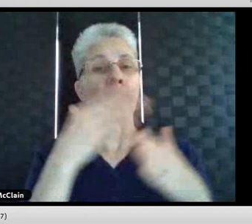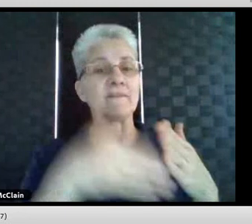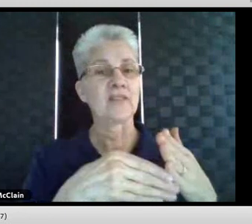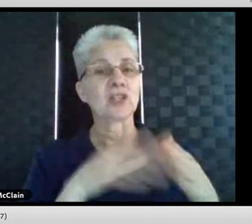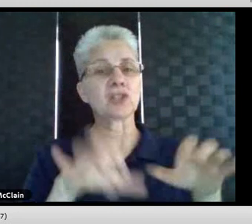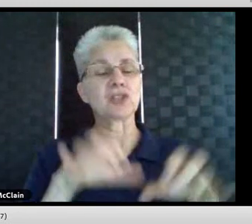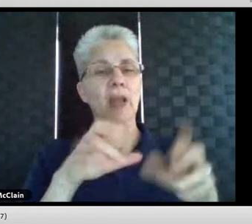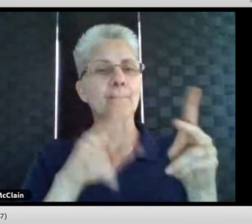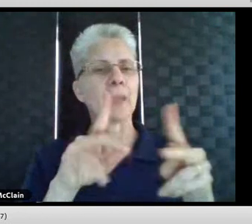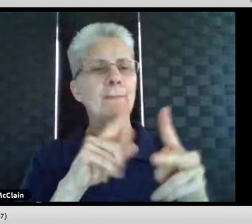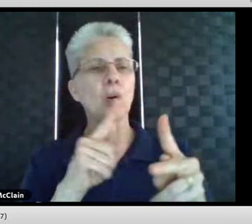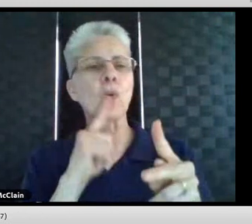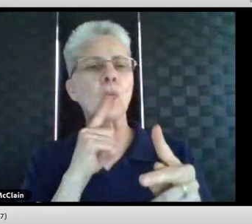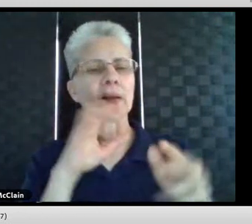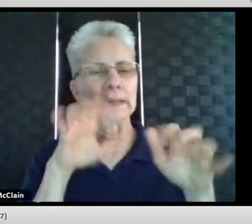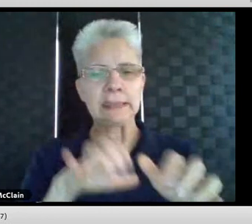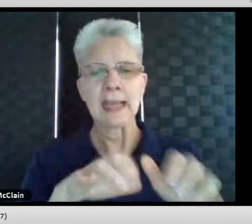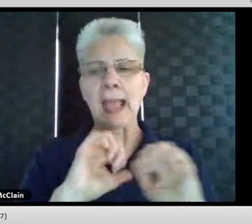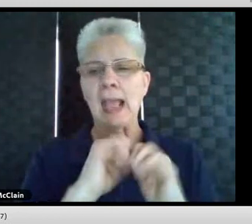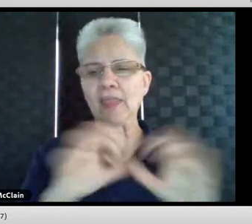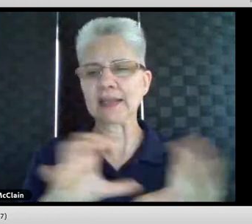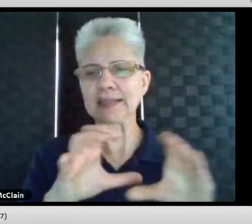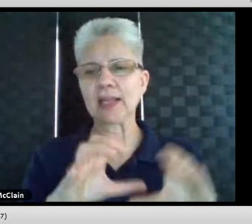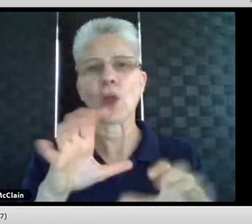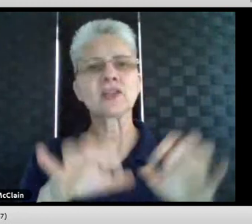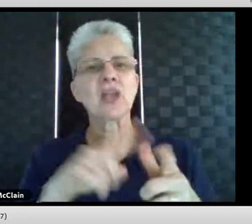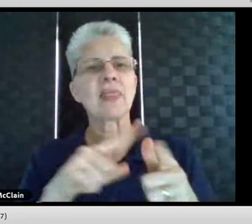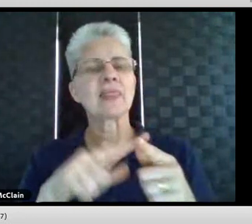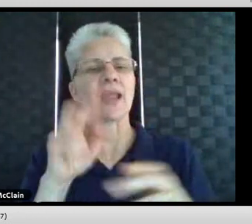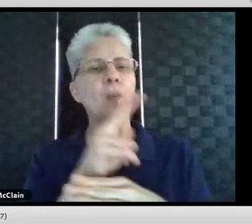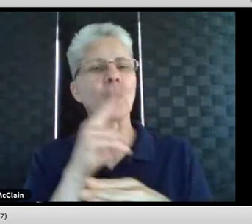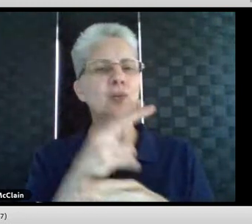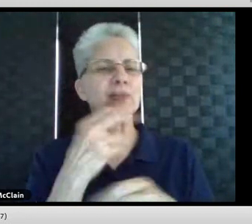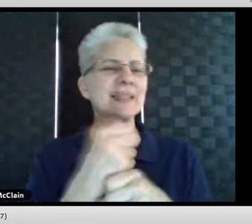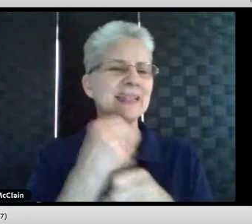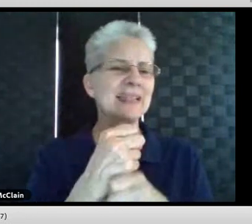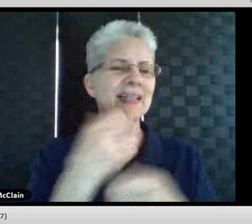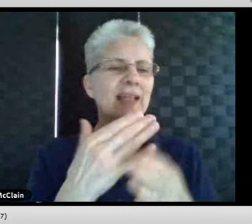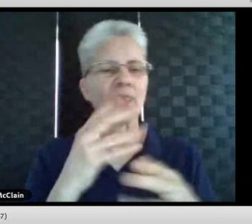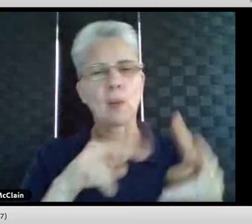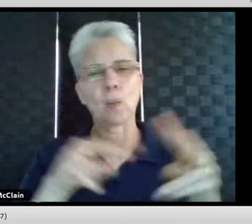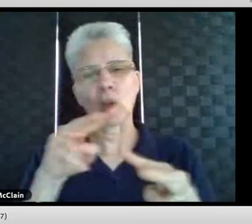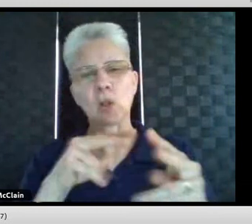and people would enter how they did on their chat, and then I used these statistics and made a report at the end of the year.